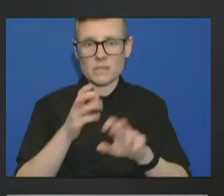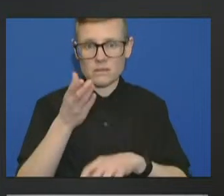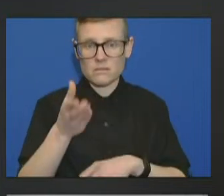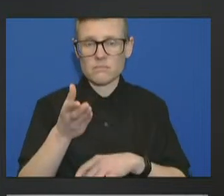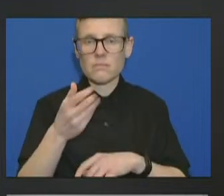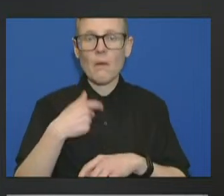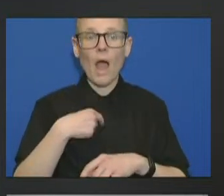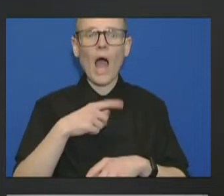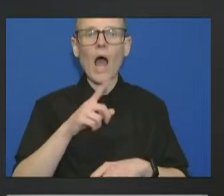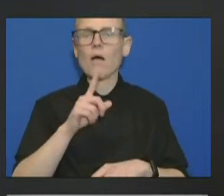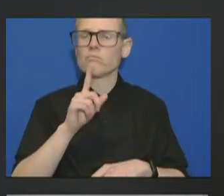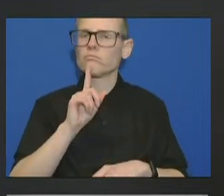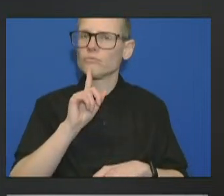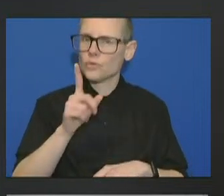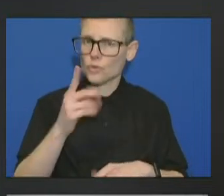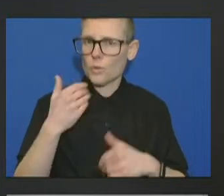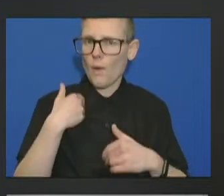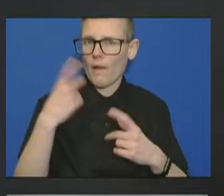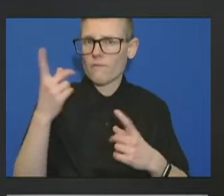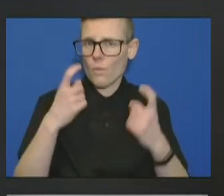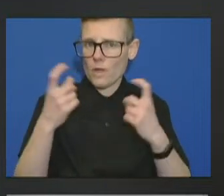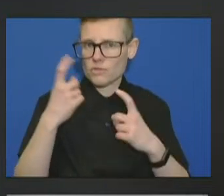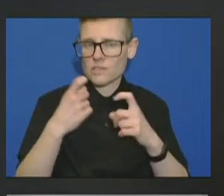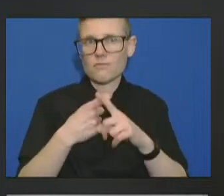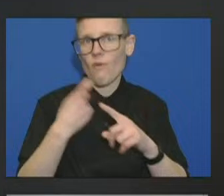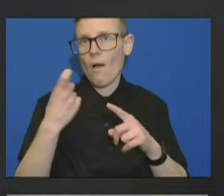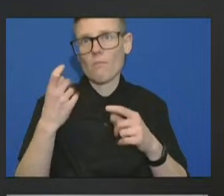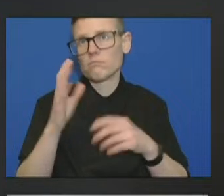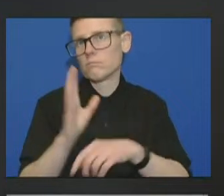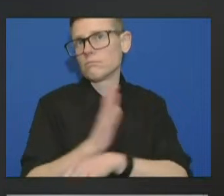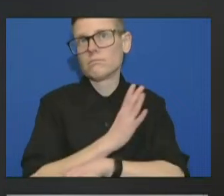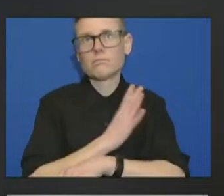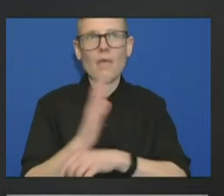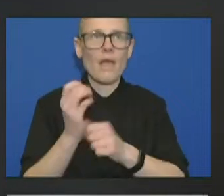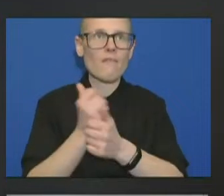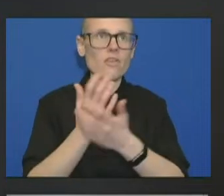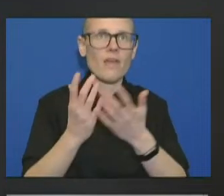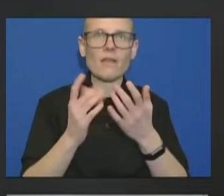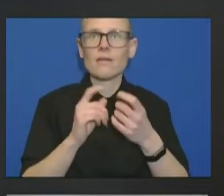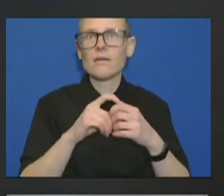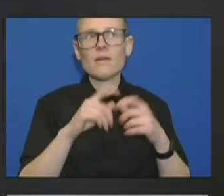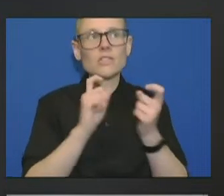a couple of really big investments here. I'm certain